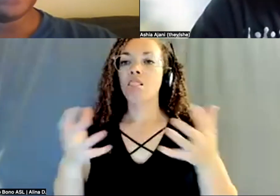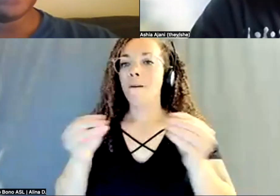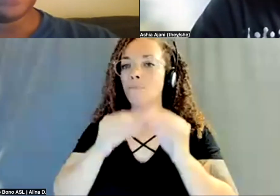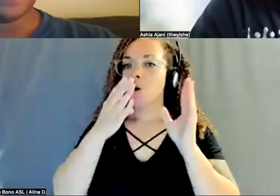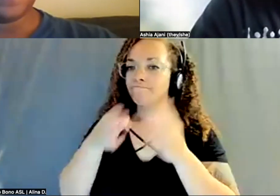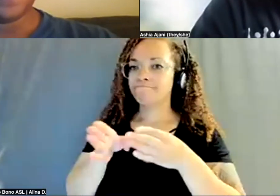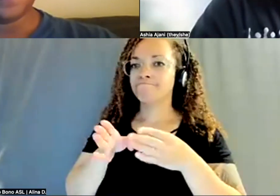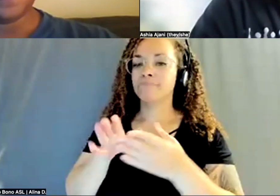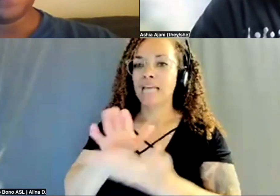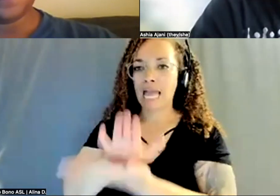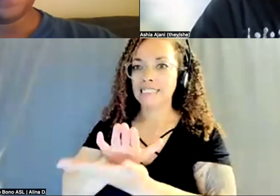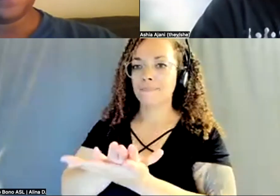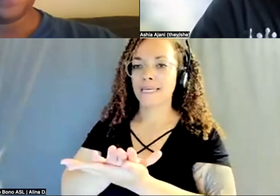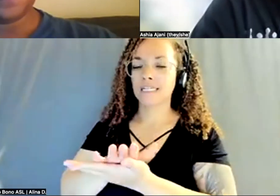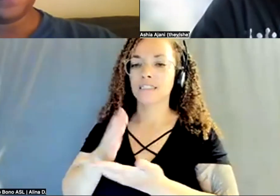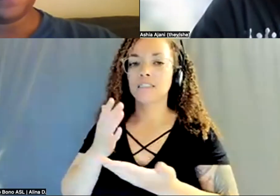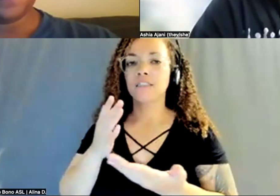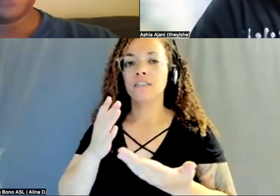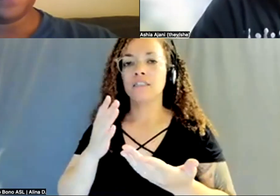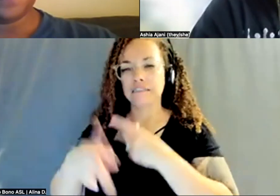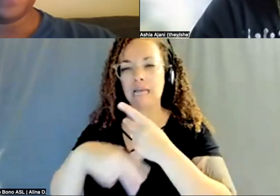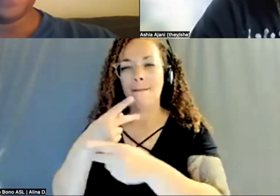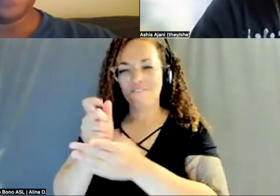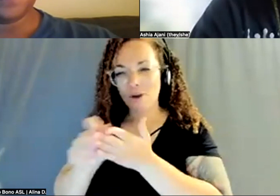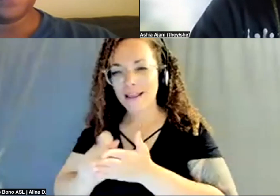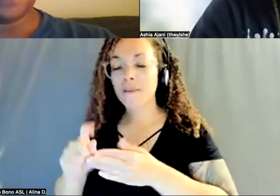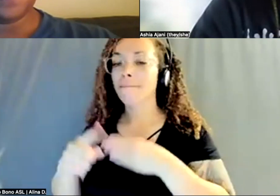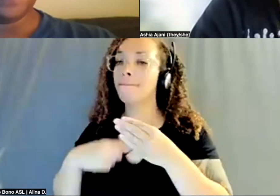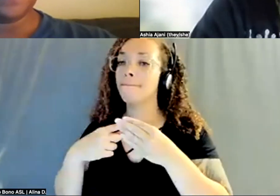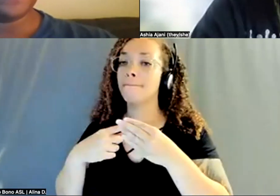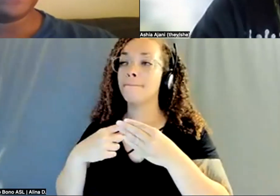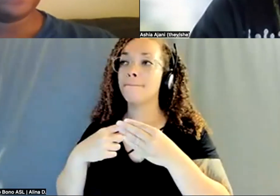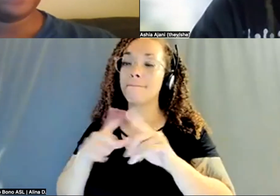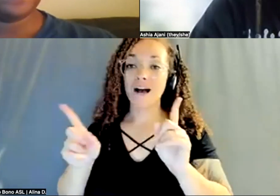But I think it really like does a really great trace of the impact of technology,